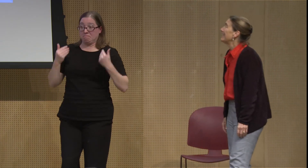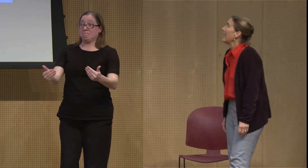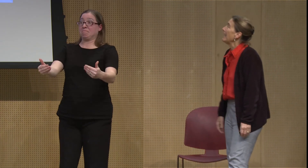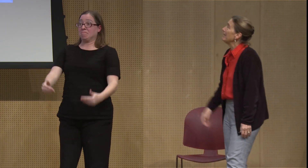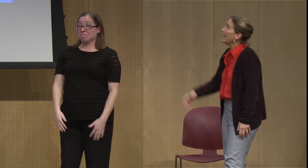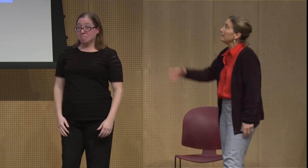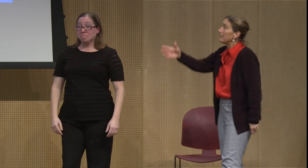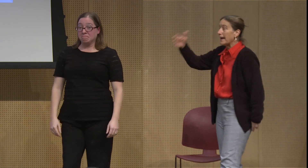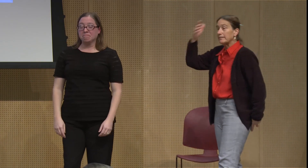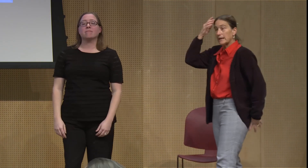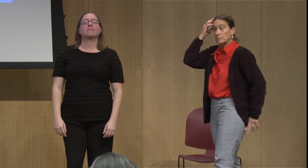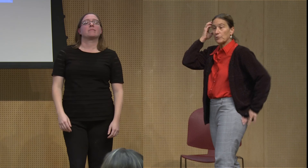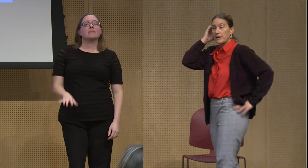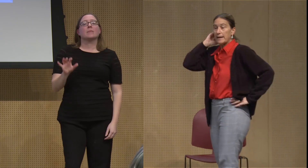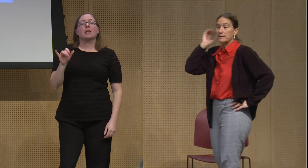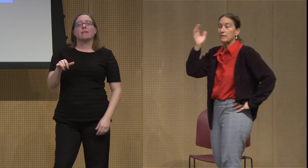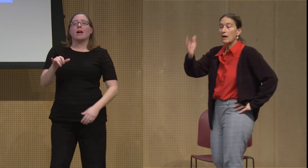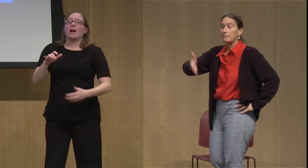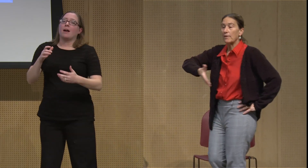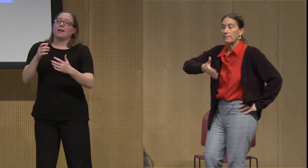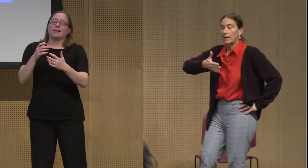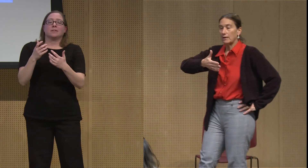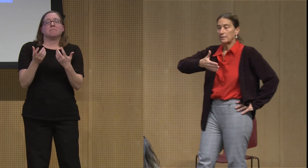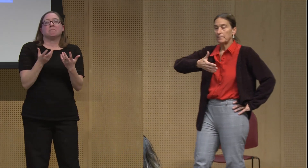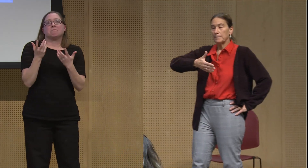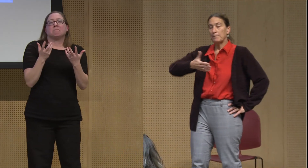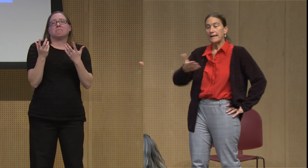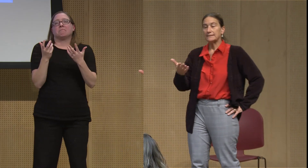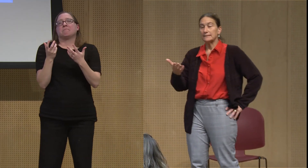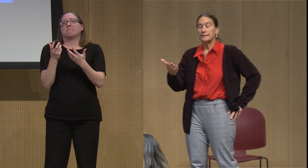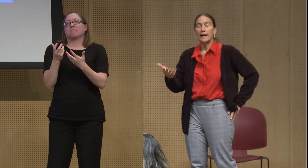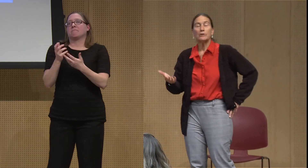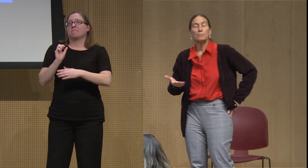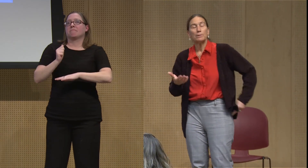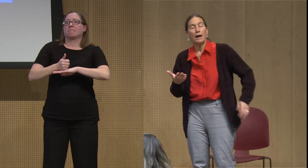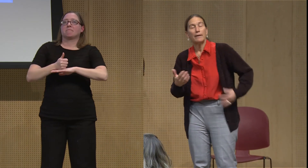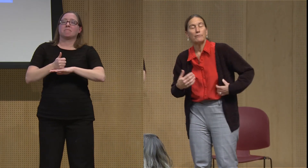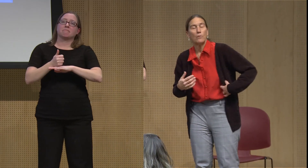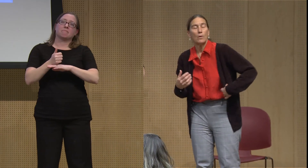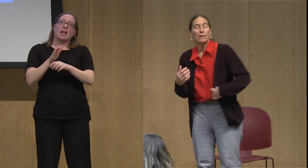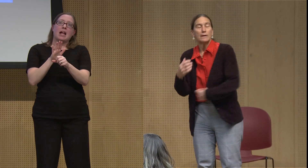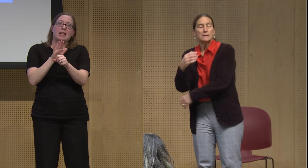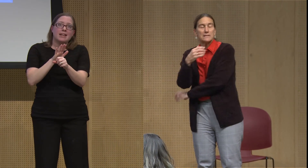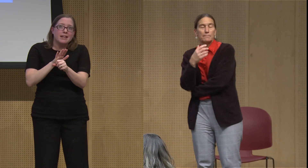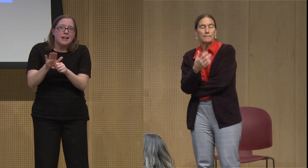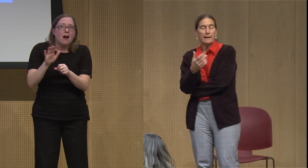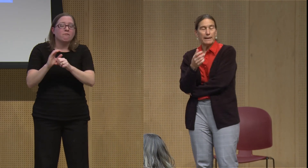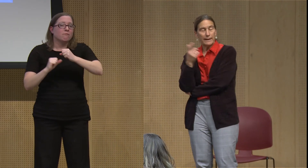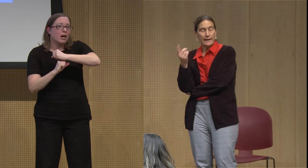AND THEN THAT CREATED ENOUGH OF A BASIS THAT I COULD APPLY FOR SOME NIH,